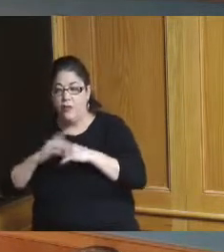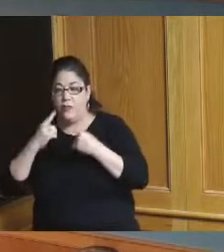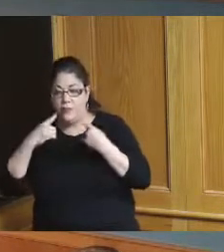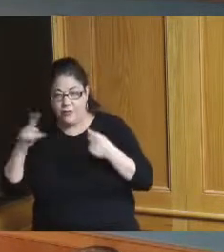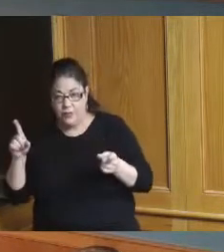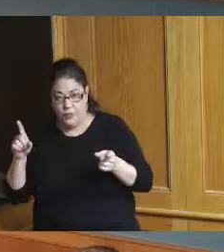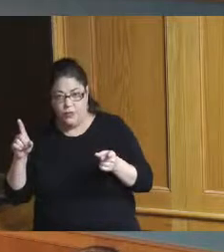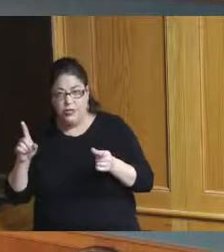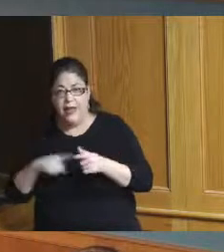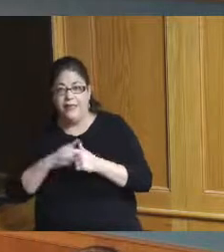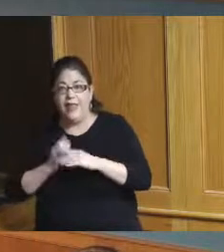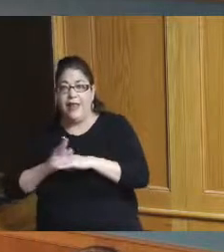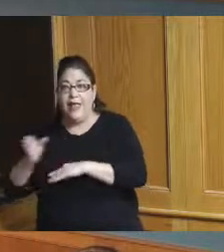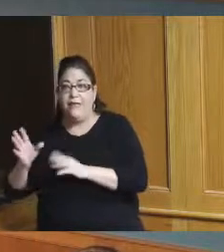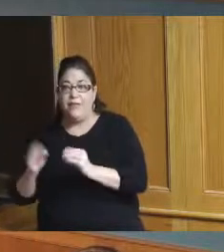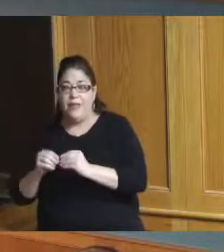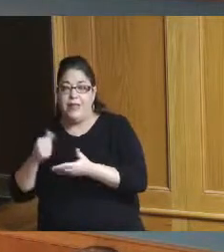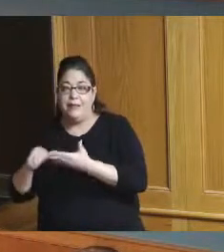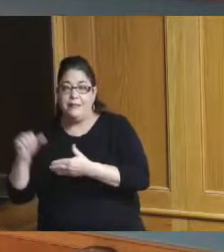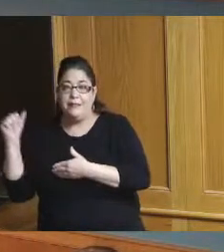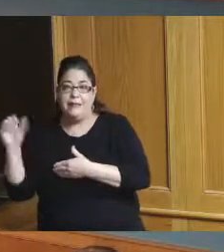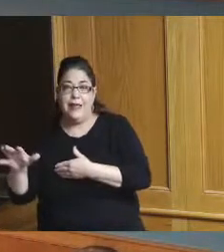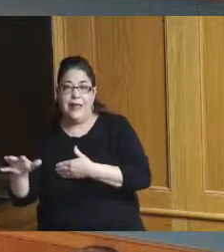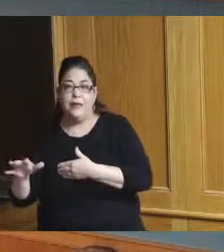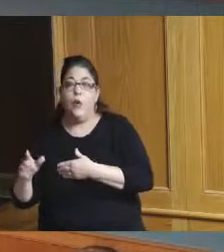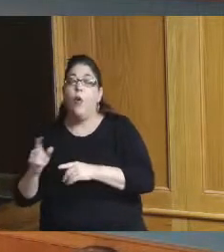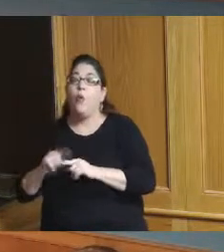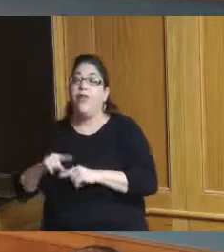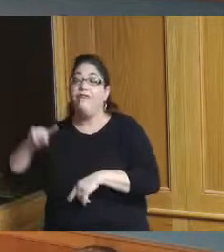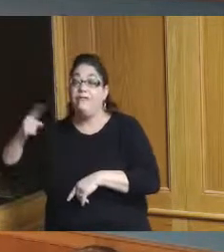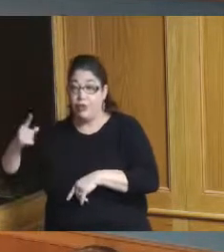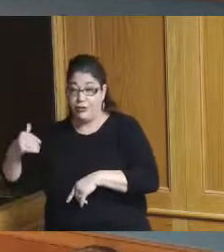after the meeting okay well it needs to be added to the second person as well so